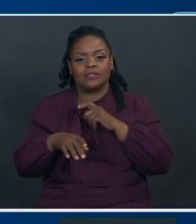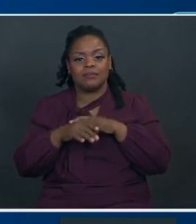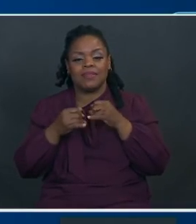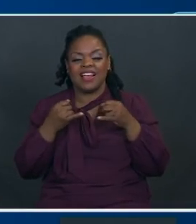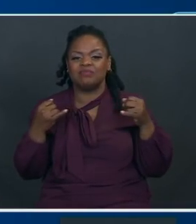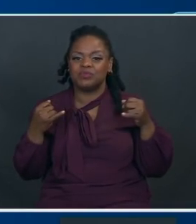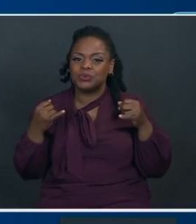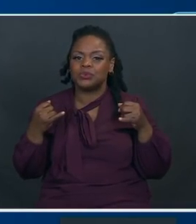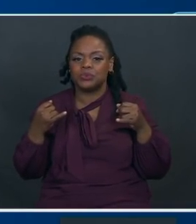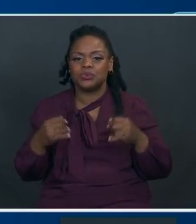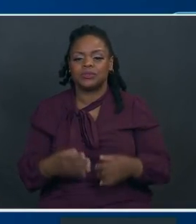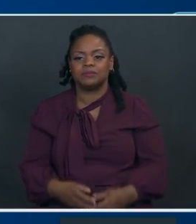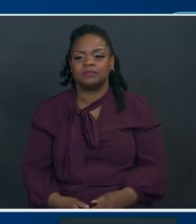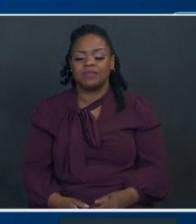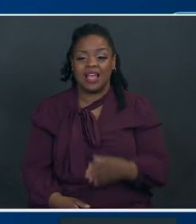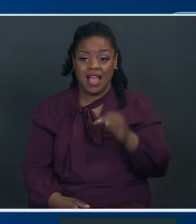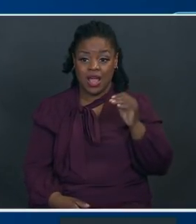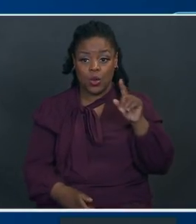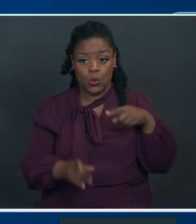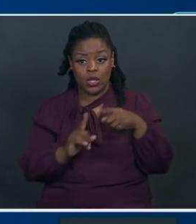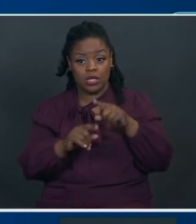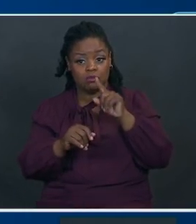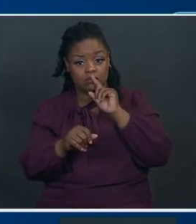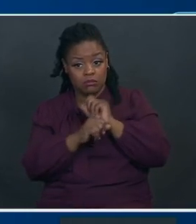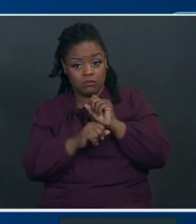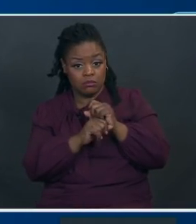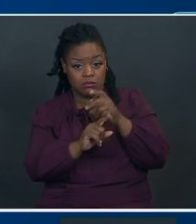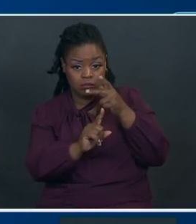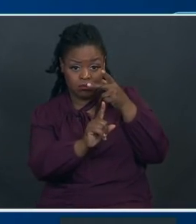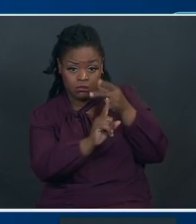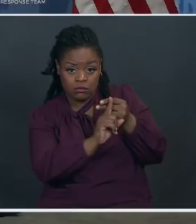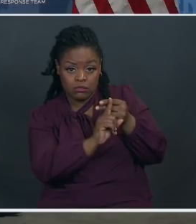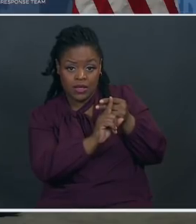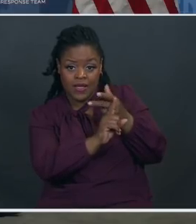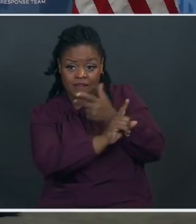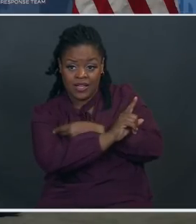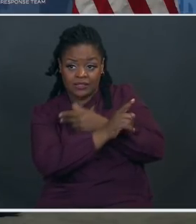and when exactly it is administered. Mr. Zients: Yeah, I wanted to point out,